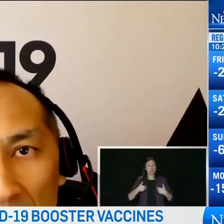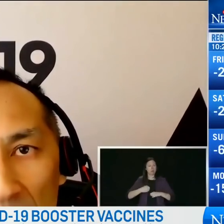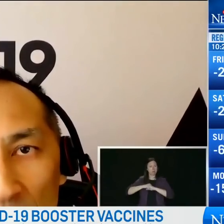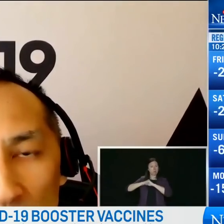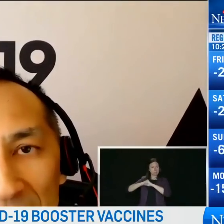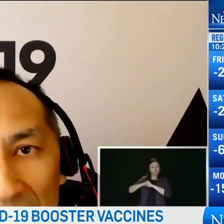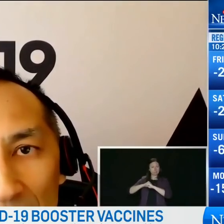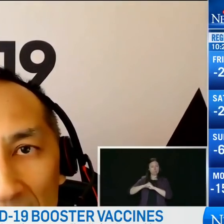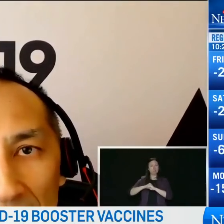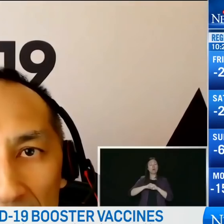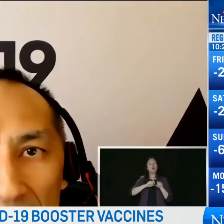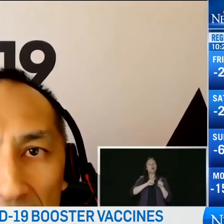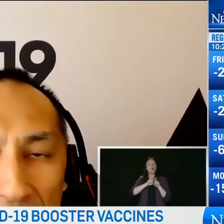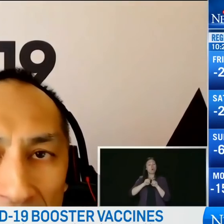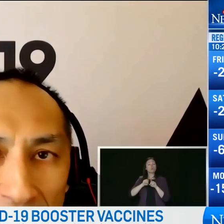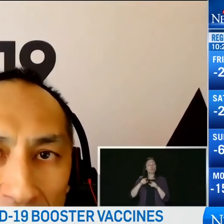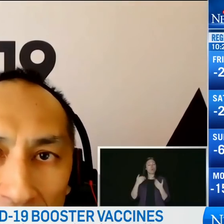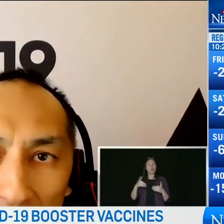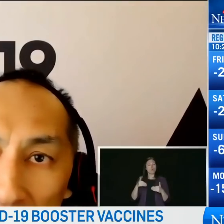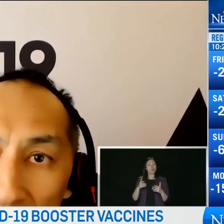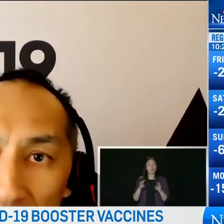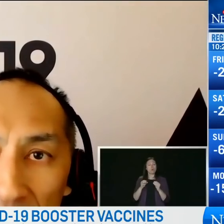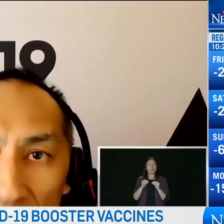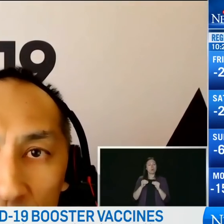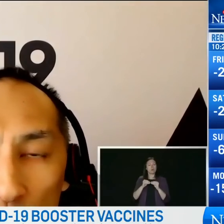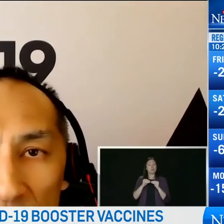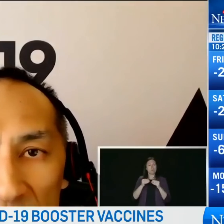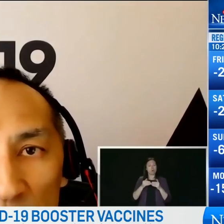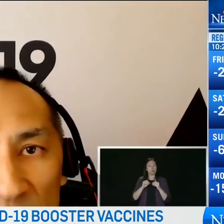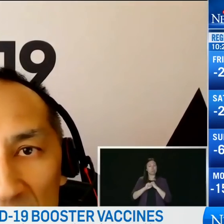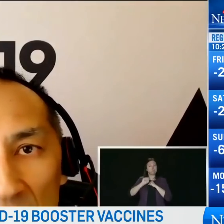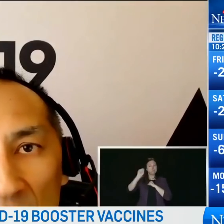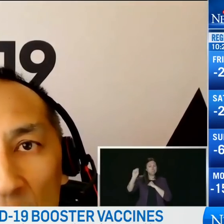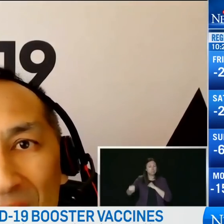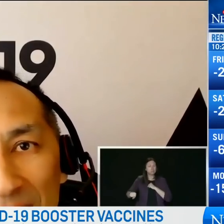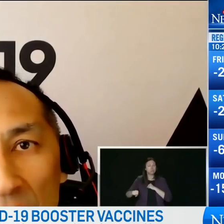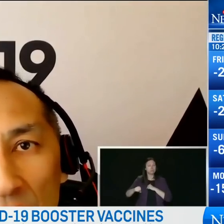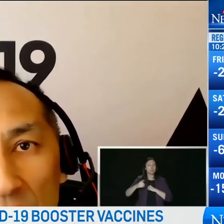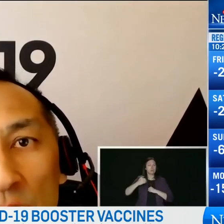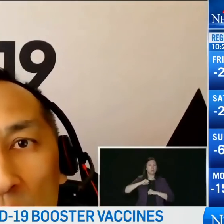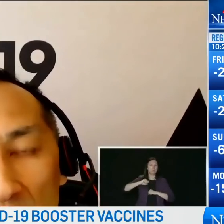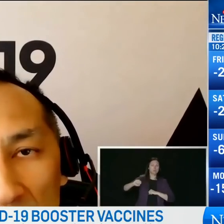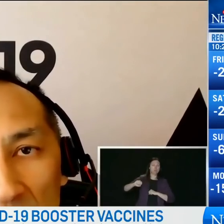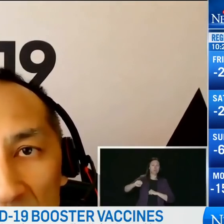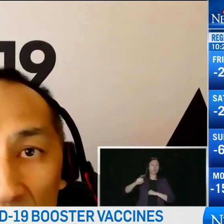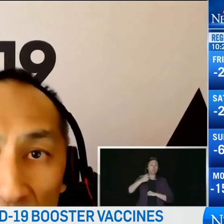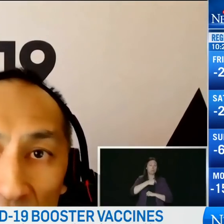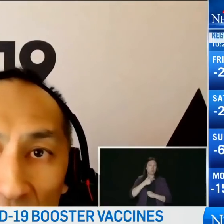THAT THE BOOSTER SHOTS CAN IMPROVE IMMUNITY AND INCREASE